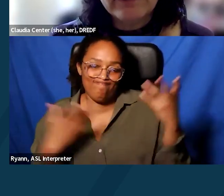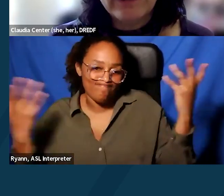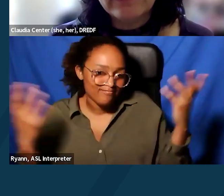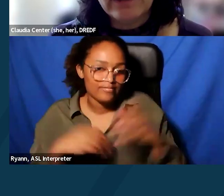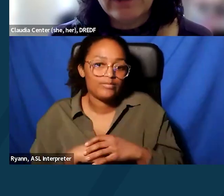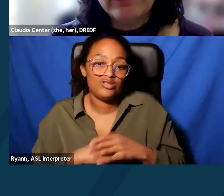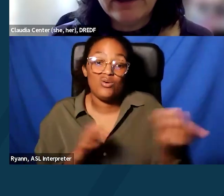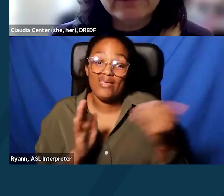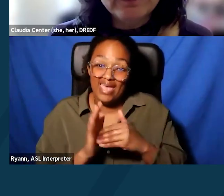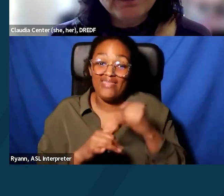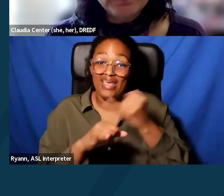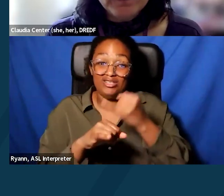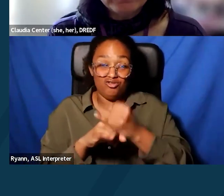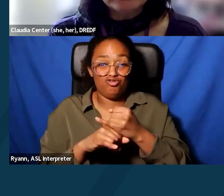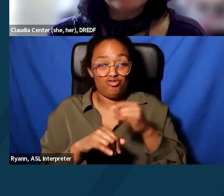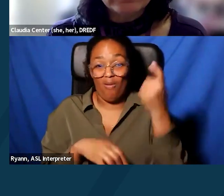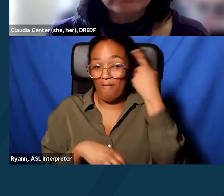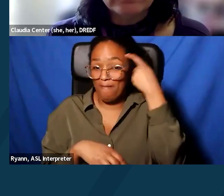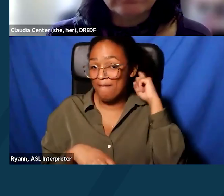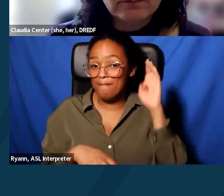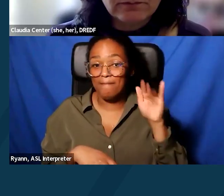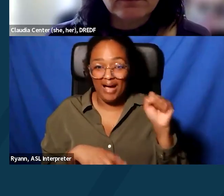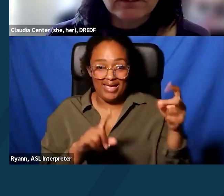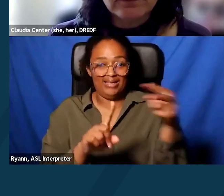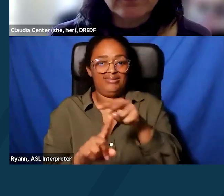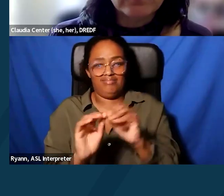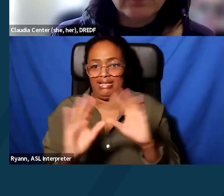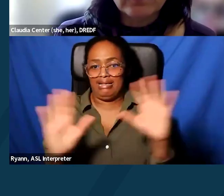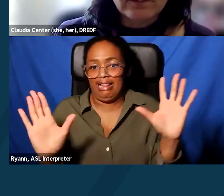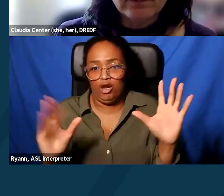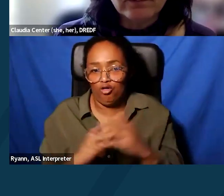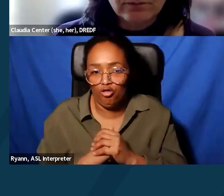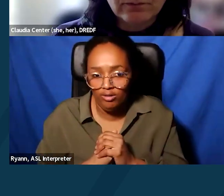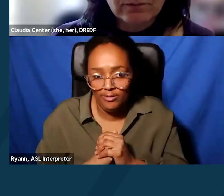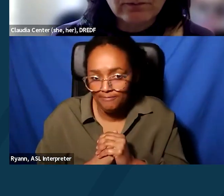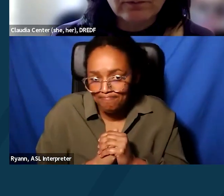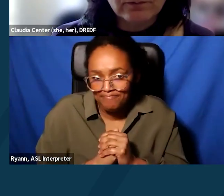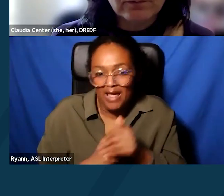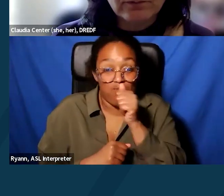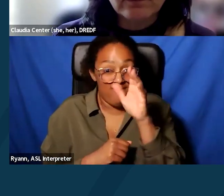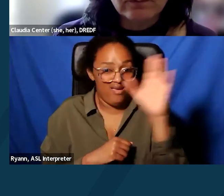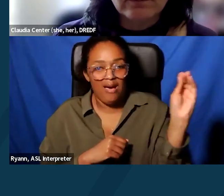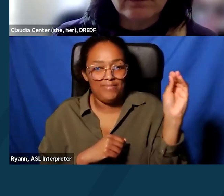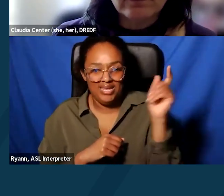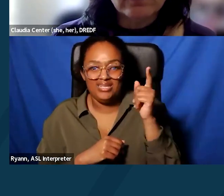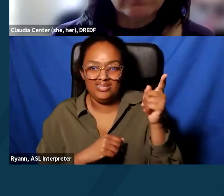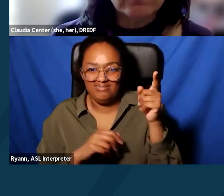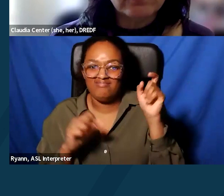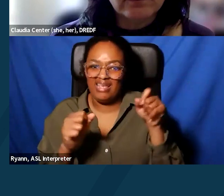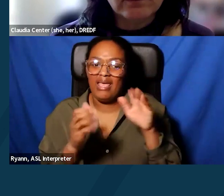Thanks, Mike. Theo? Yeah, let me add just a little bit something to this conversation in regard